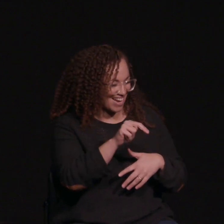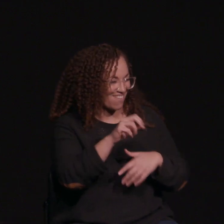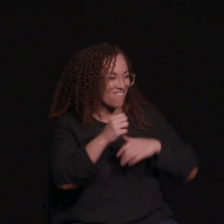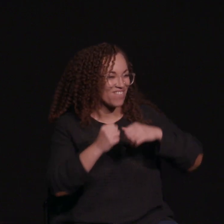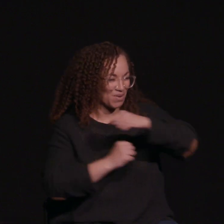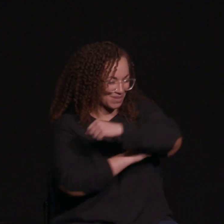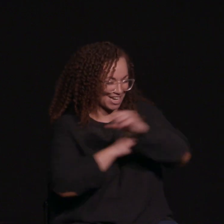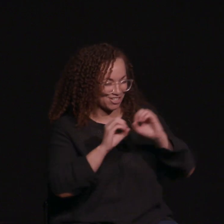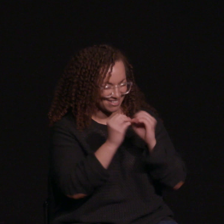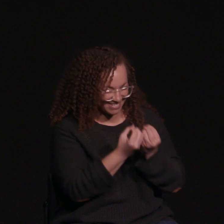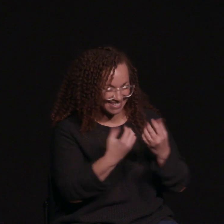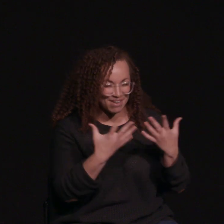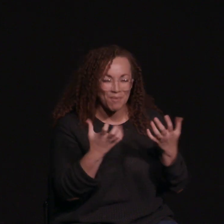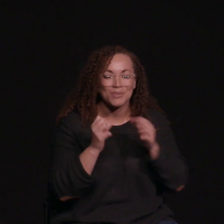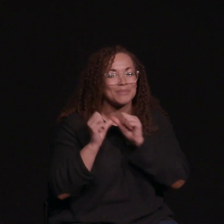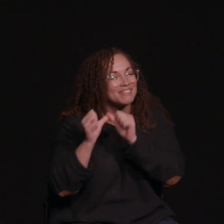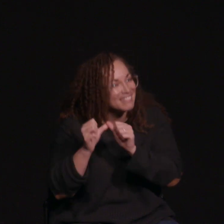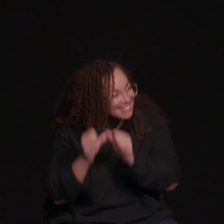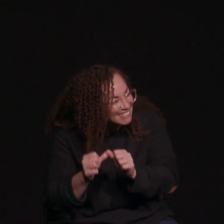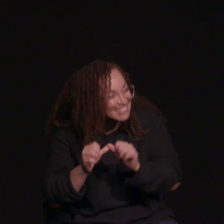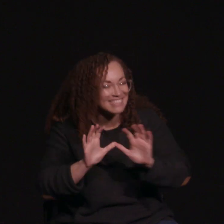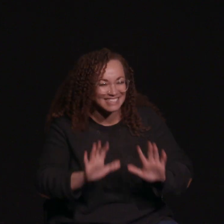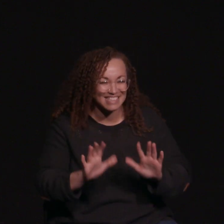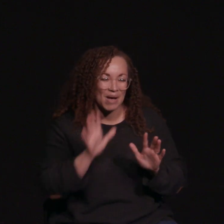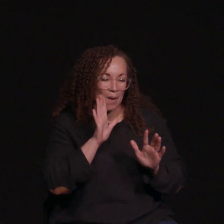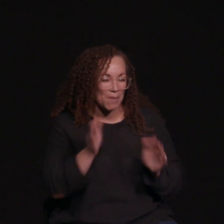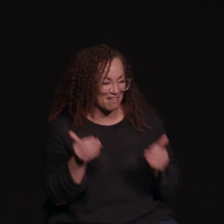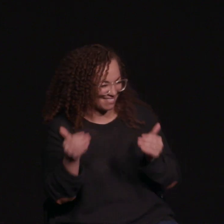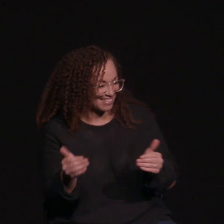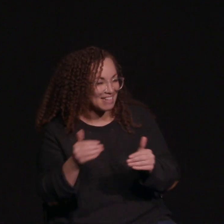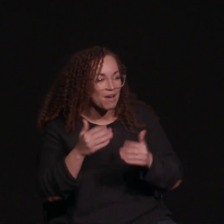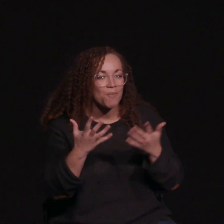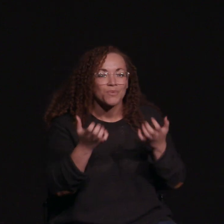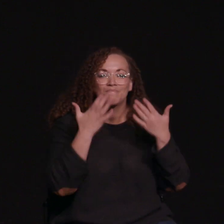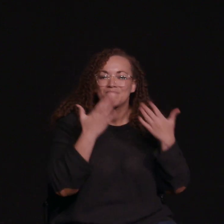I wanna thank all of the Abolition Democracy fellows for